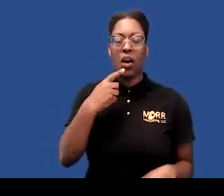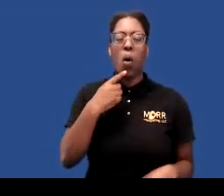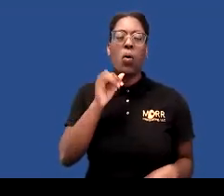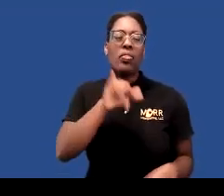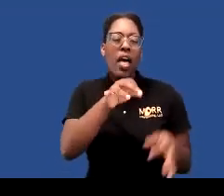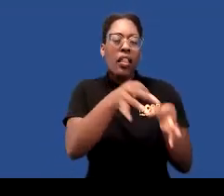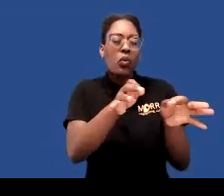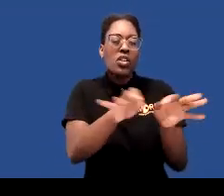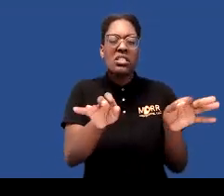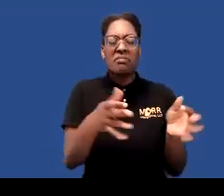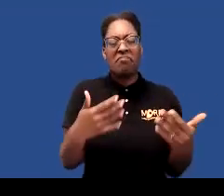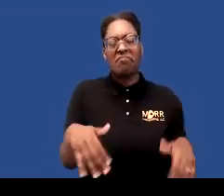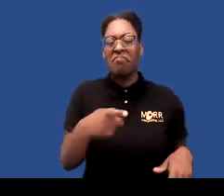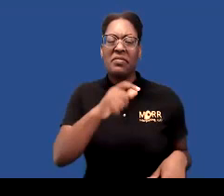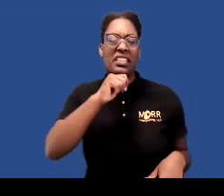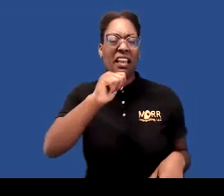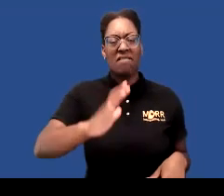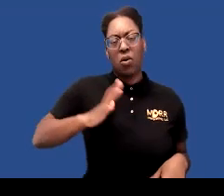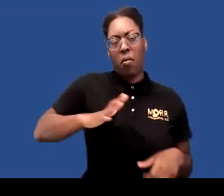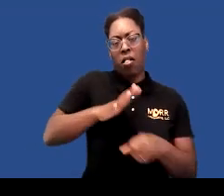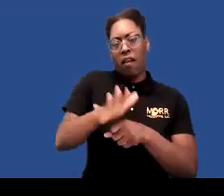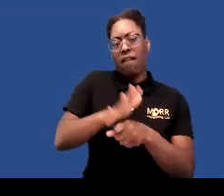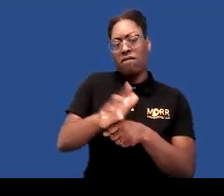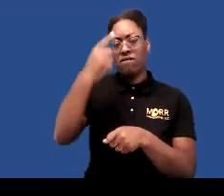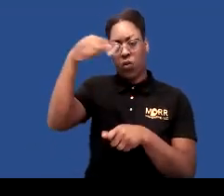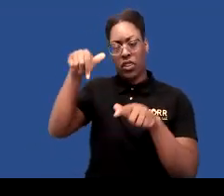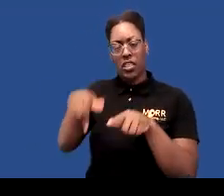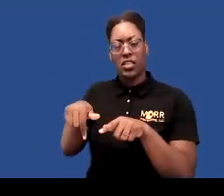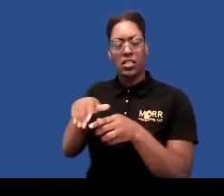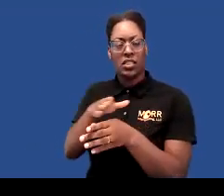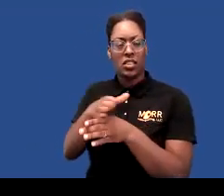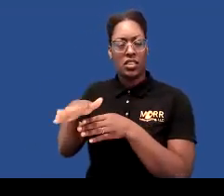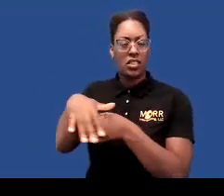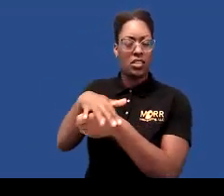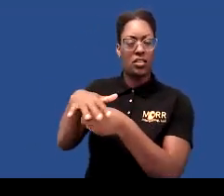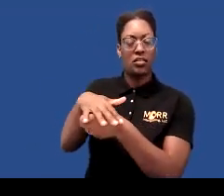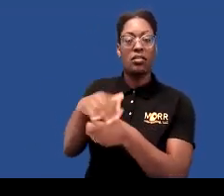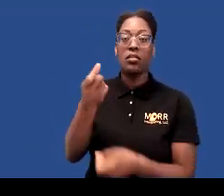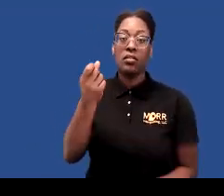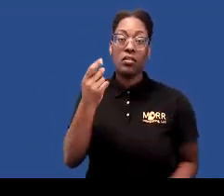And often that informality was related to sometimes word choice, sometimes diction,